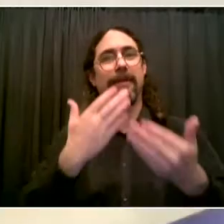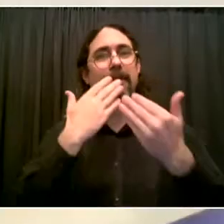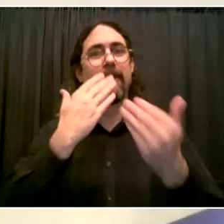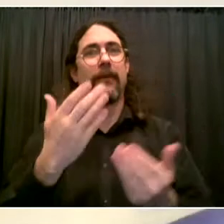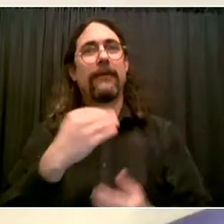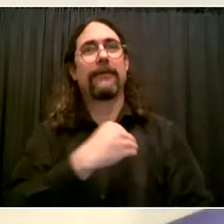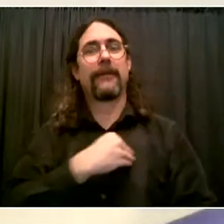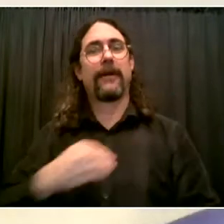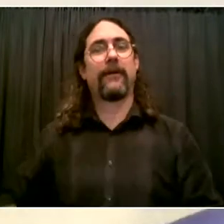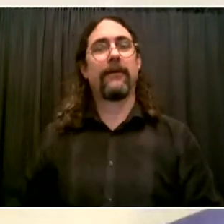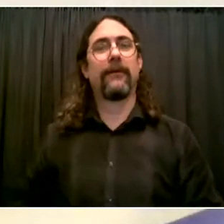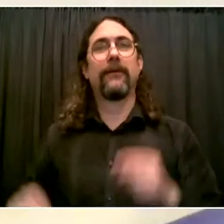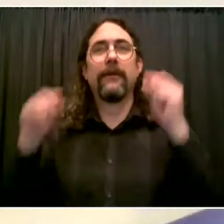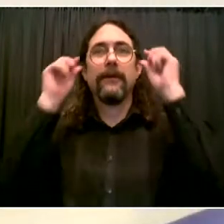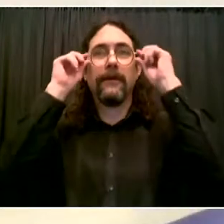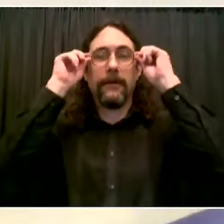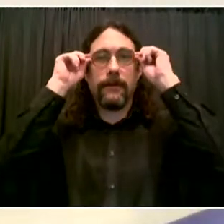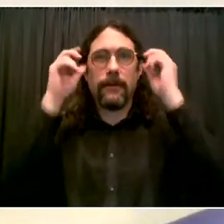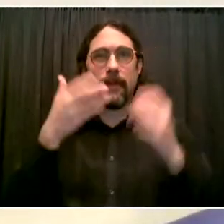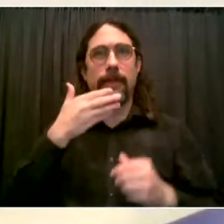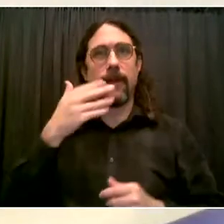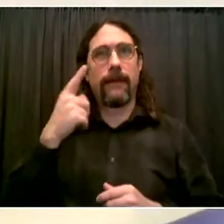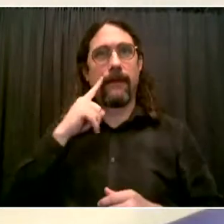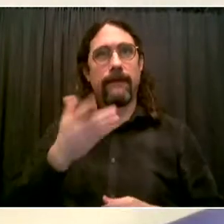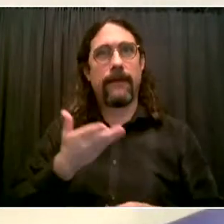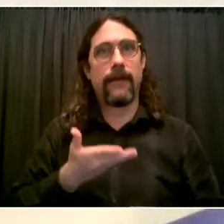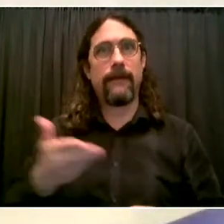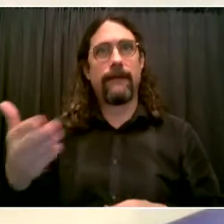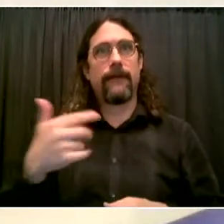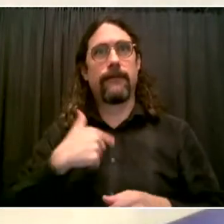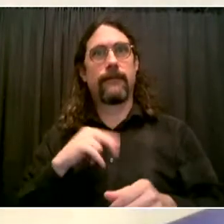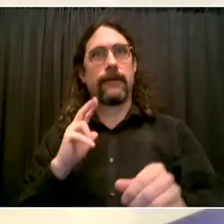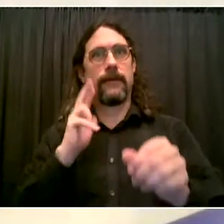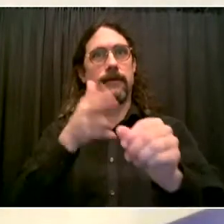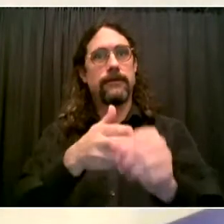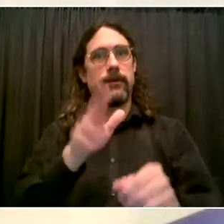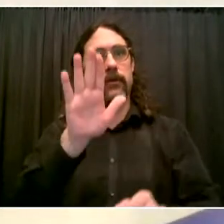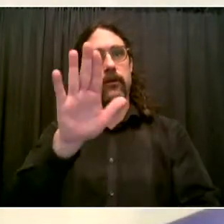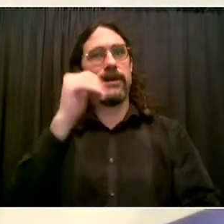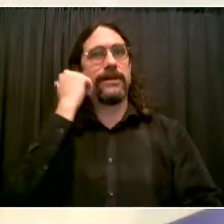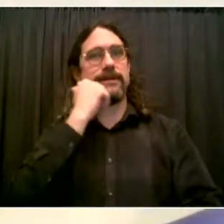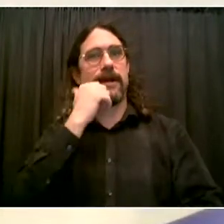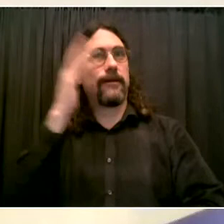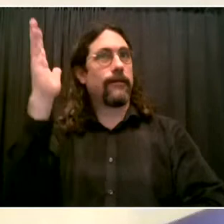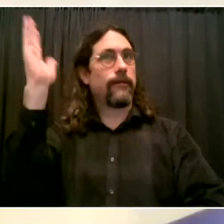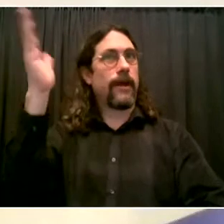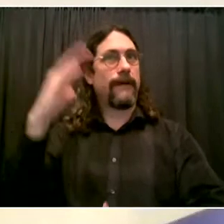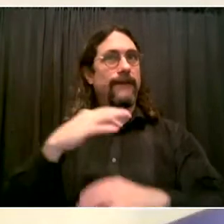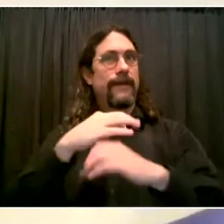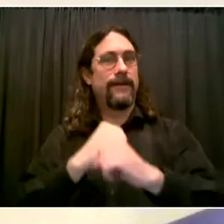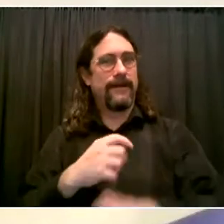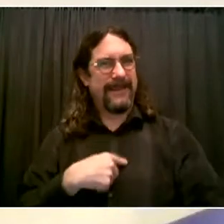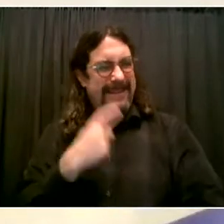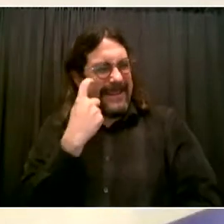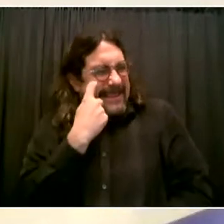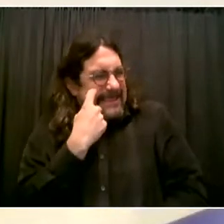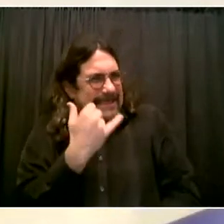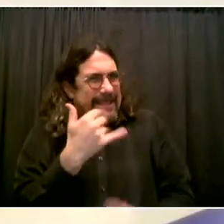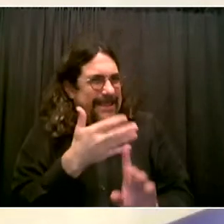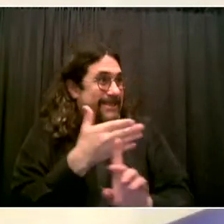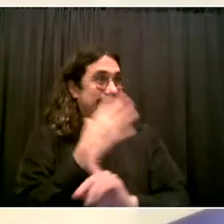CONGRESS MEMBER